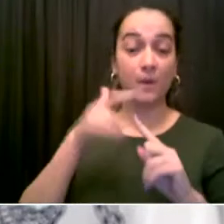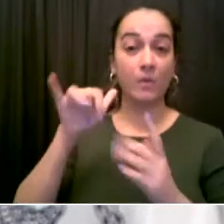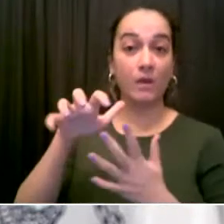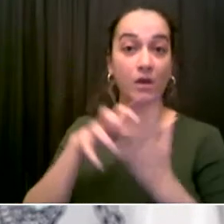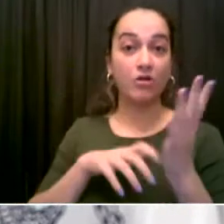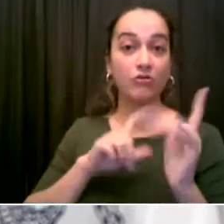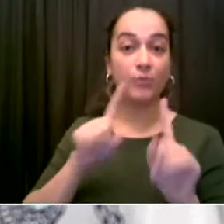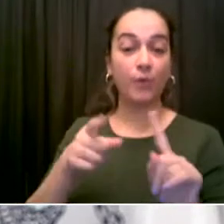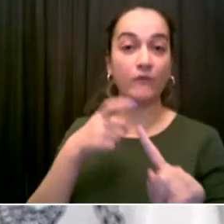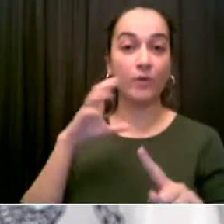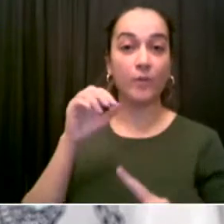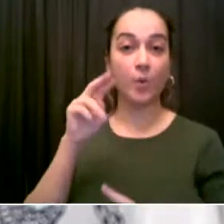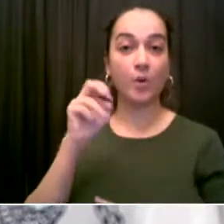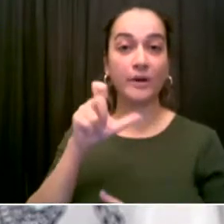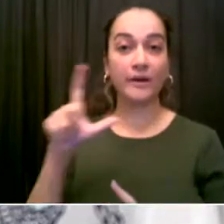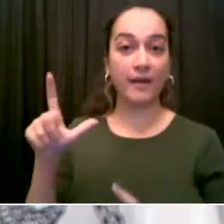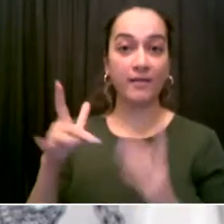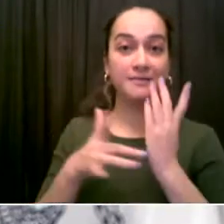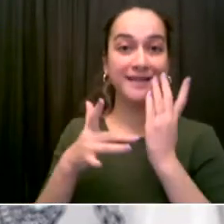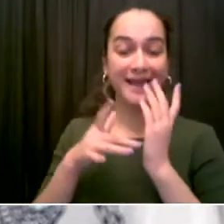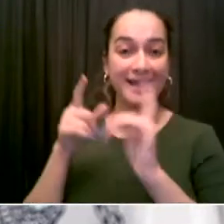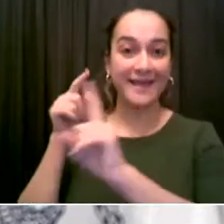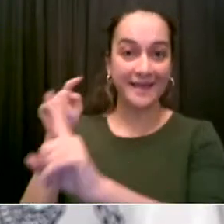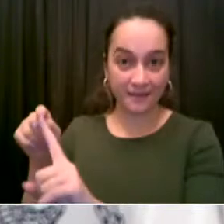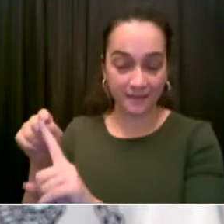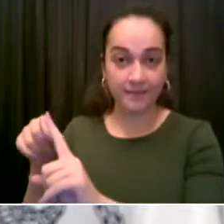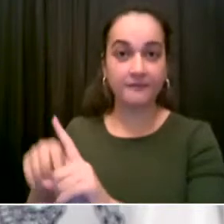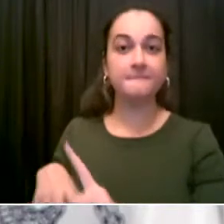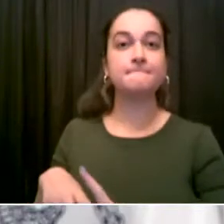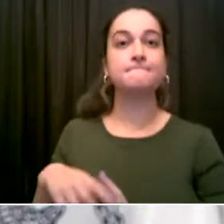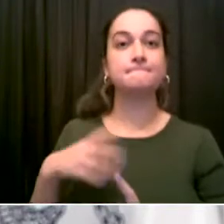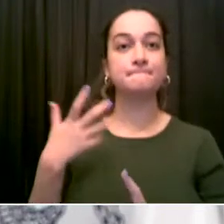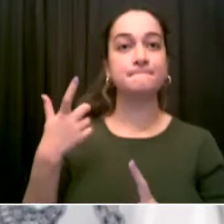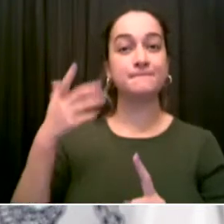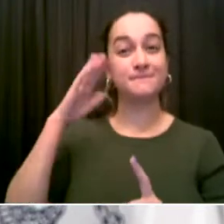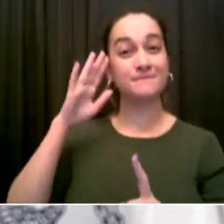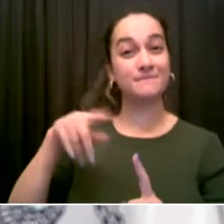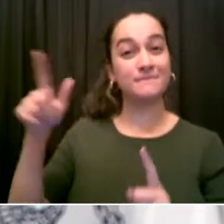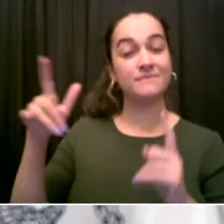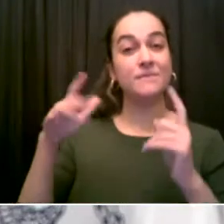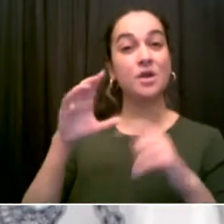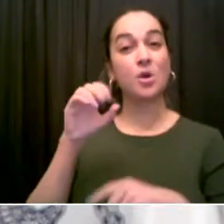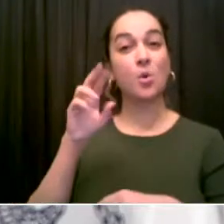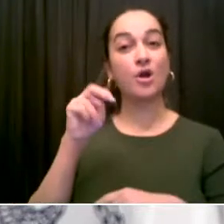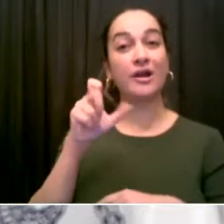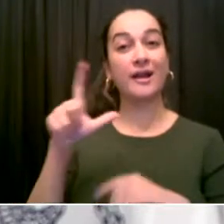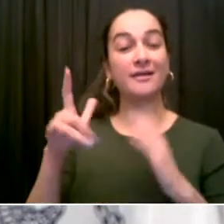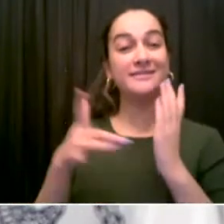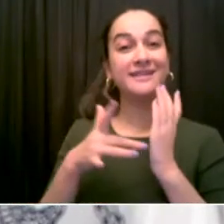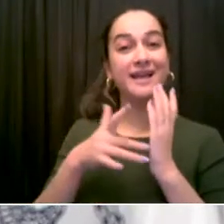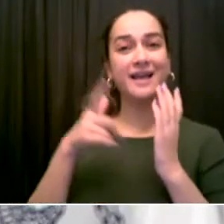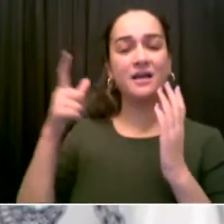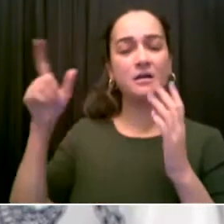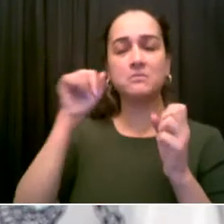YEARS? I AM LAD YOU ARE RAISING IT,